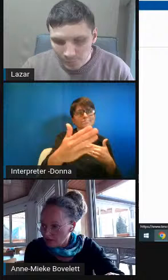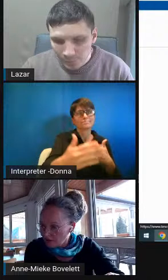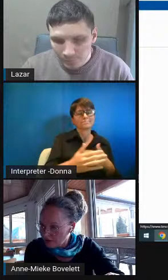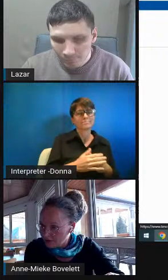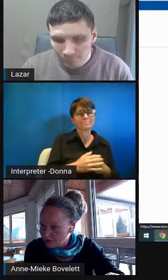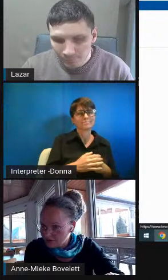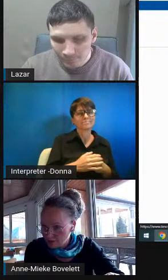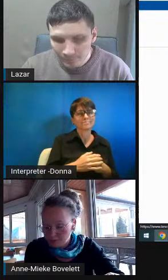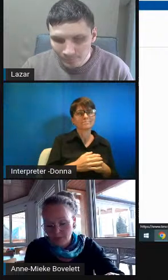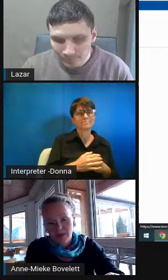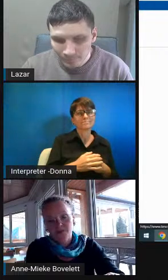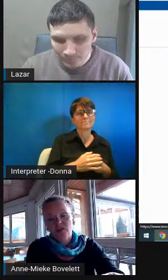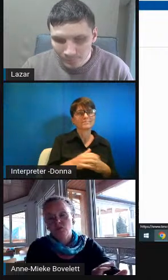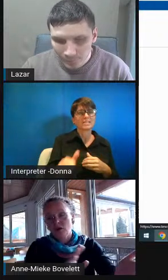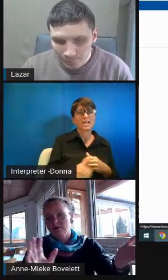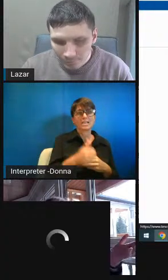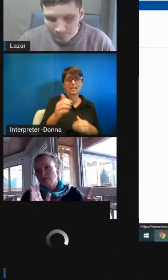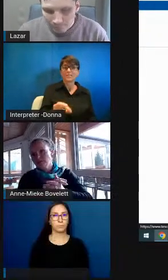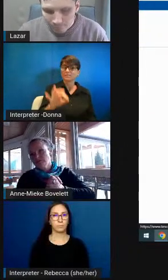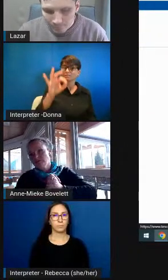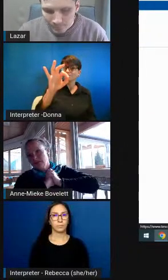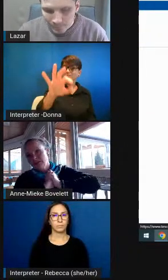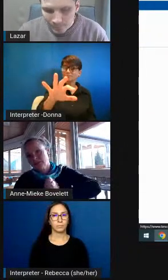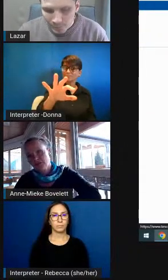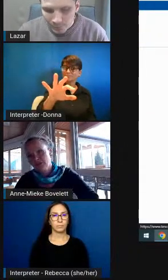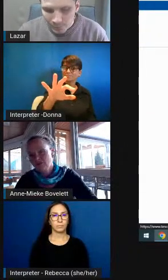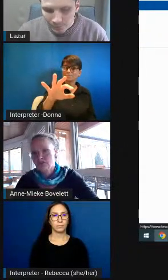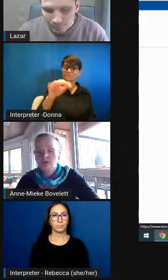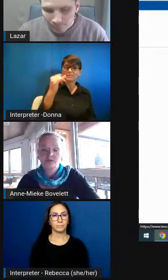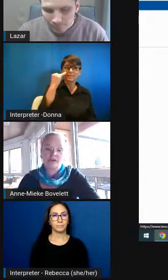So this makes it difficult to begin with.